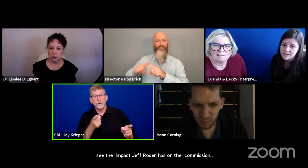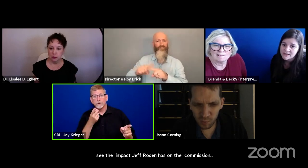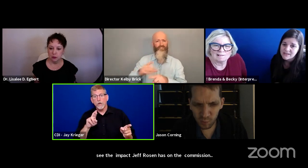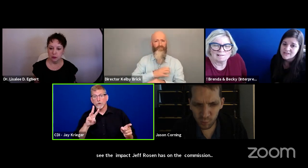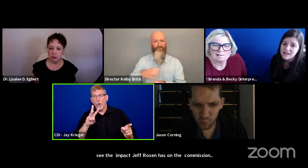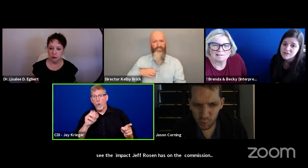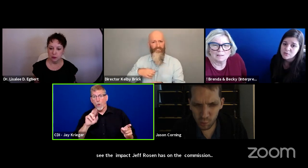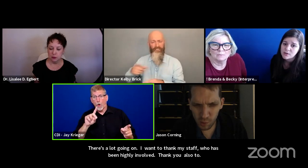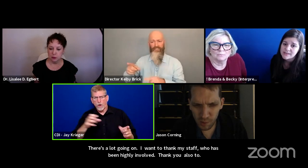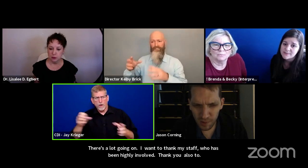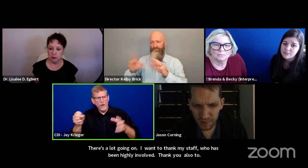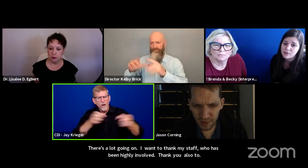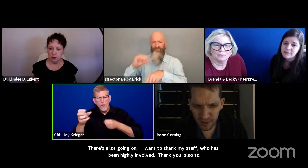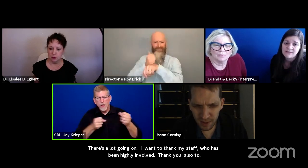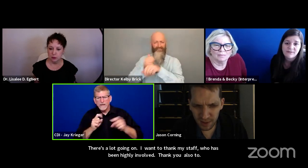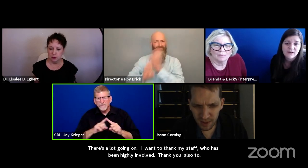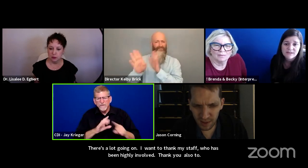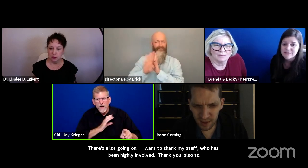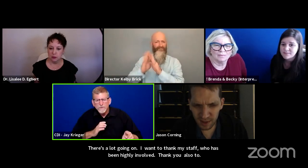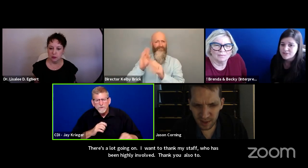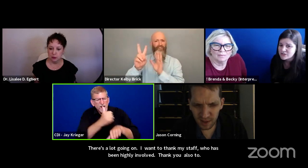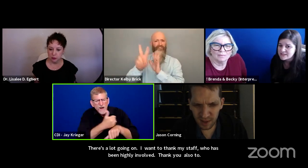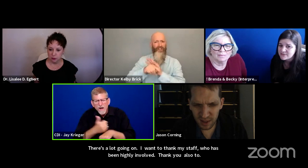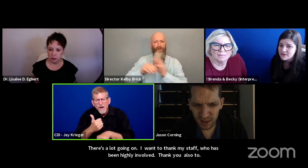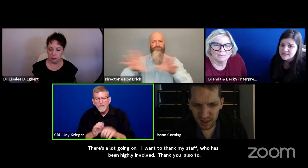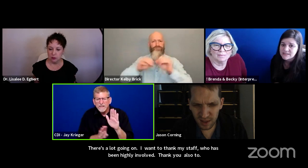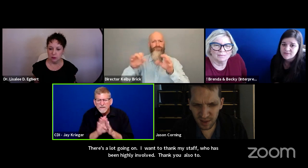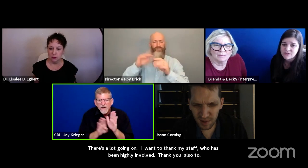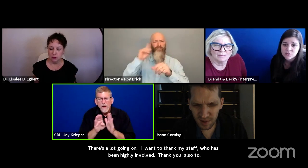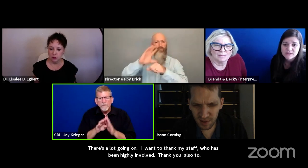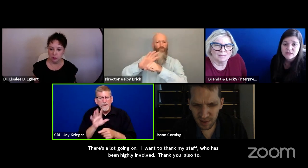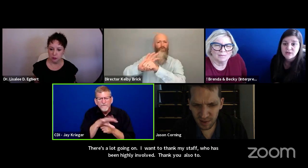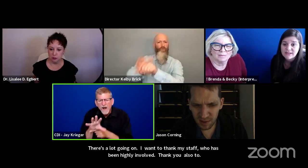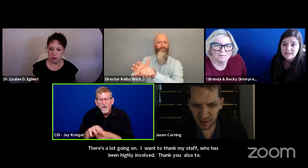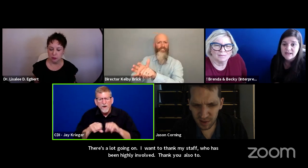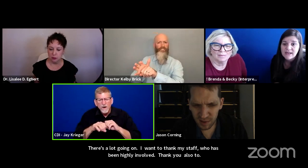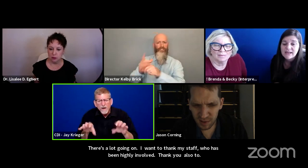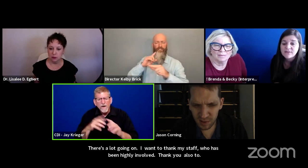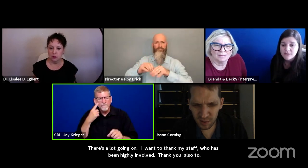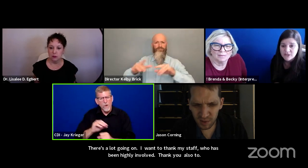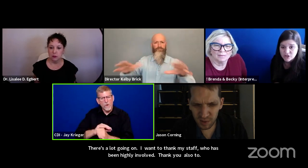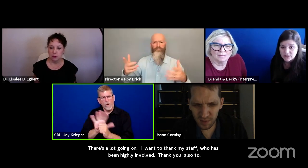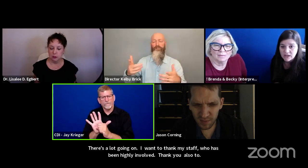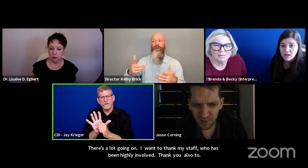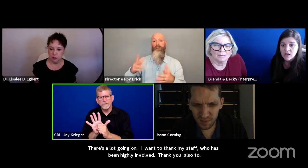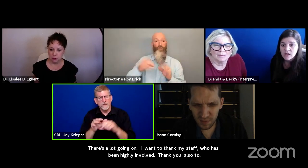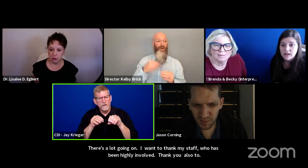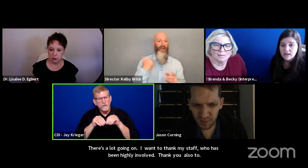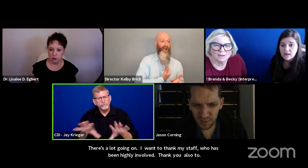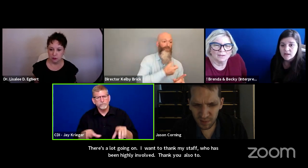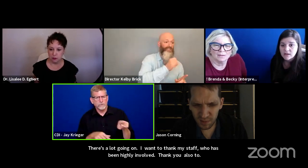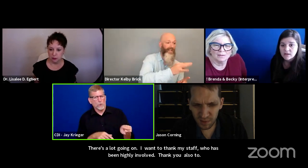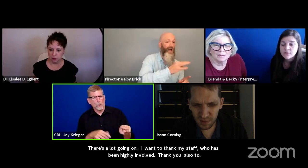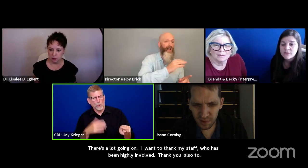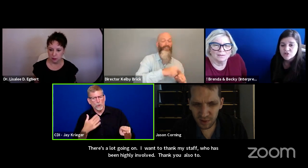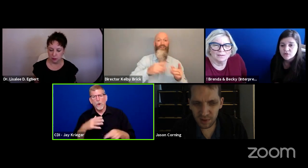Dr. Ward has been pulling in various commissions, various individuals, and creating informational